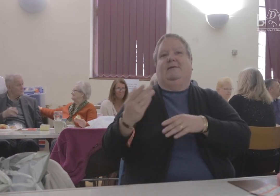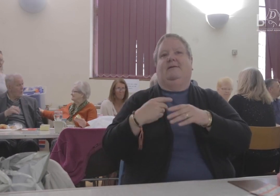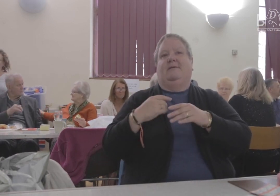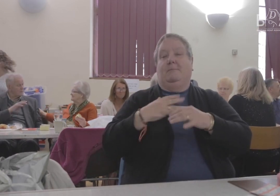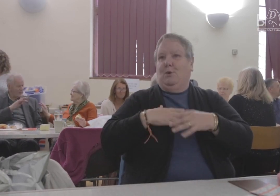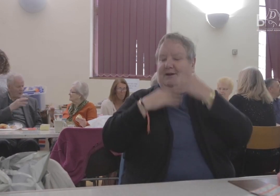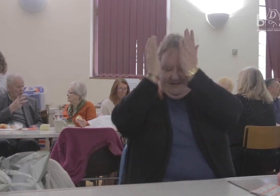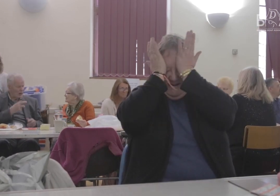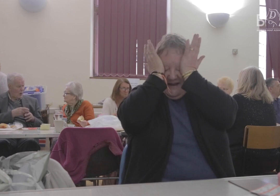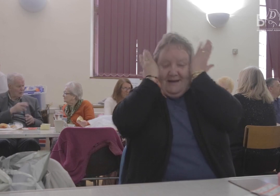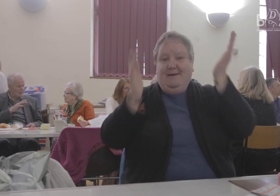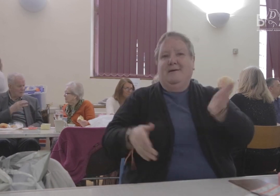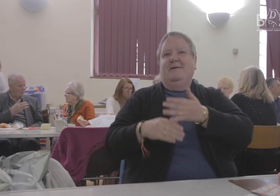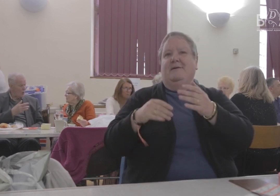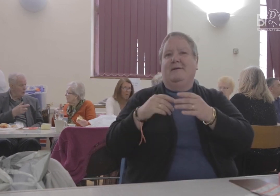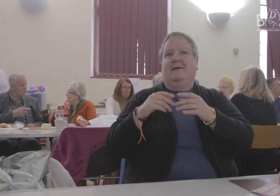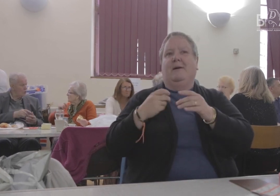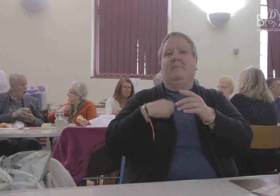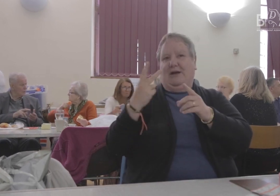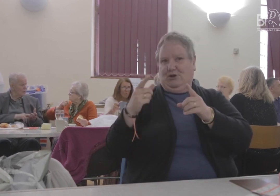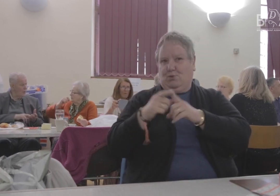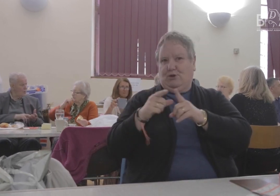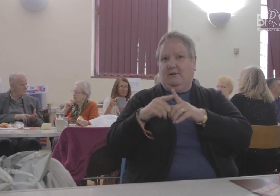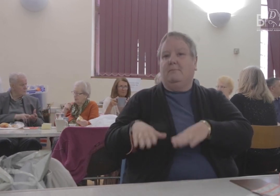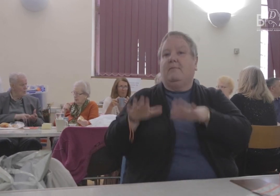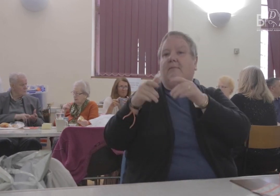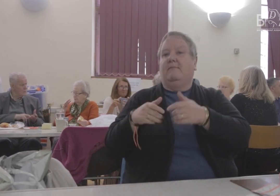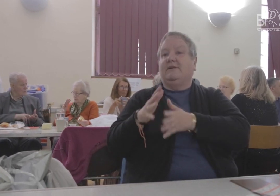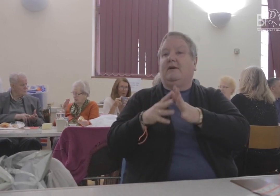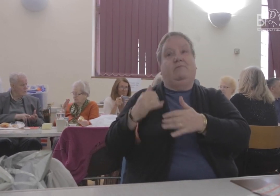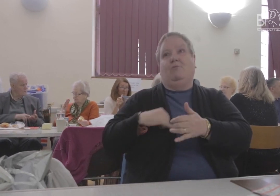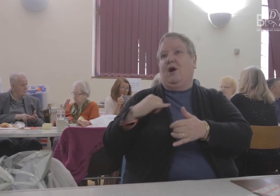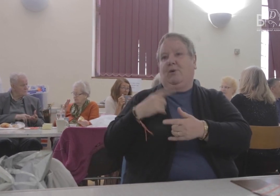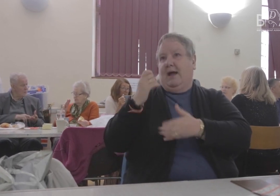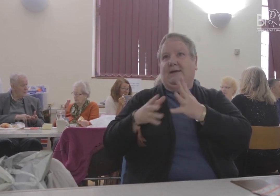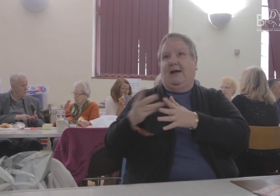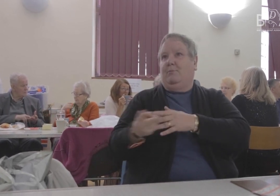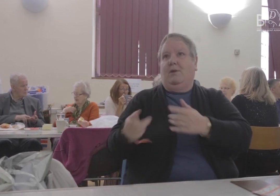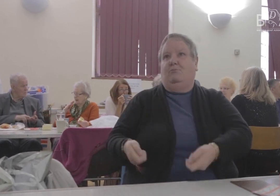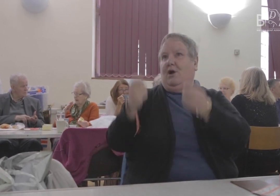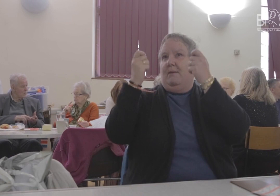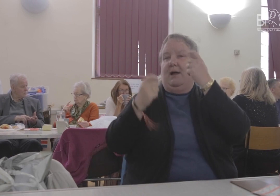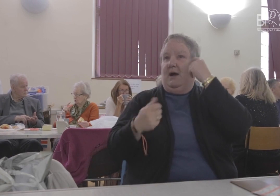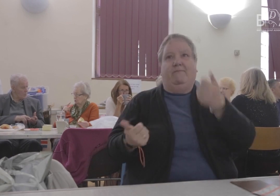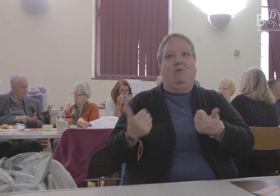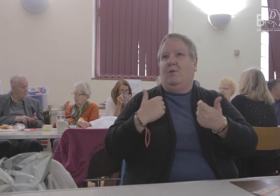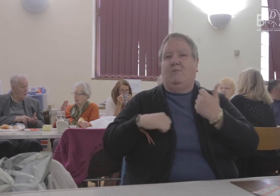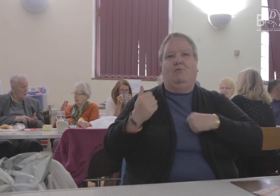…I’m getting emotional now. My 2 daughters were brought up with sign language. I'm so lucky they both can sign, we communicate well